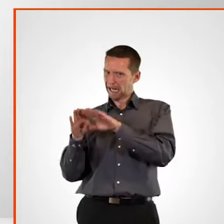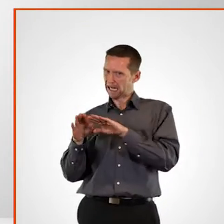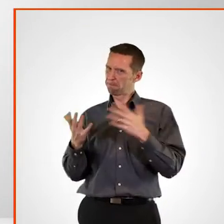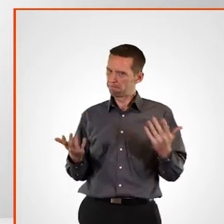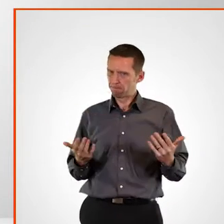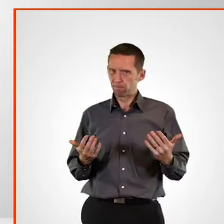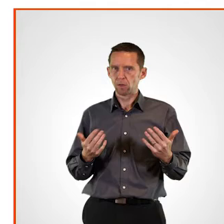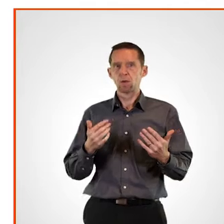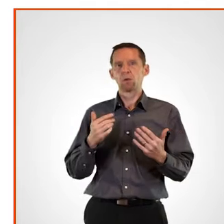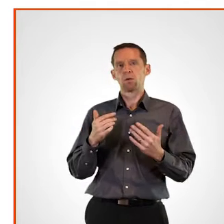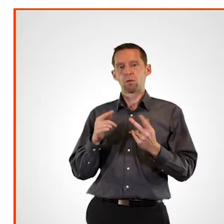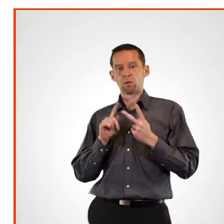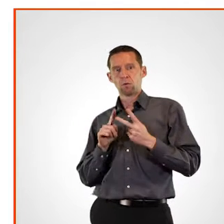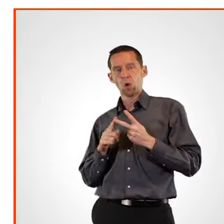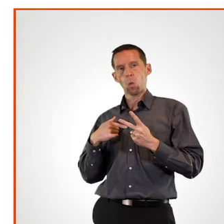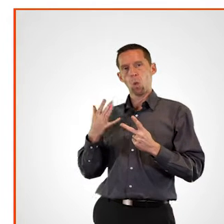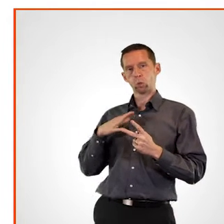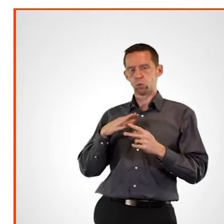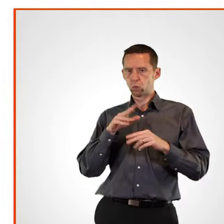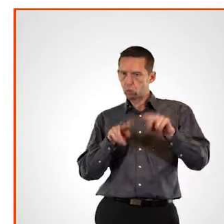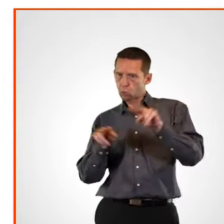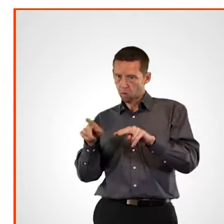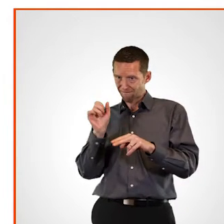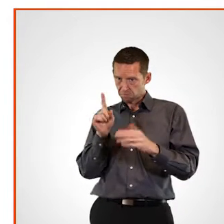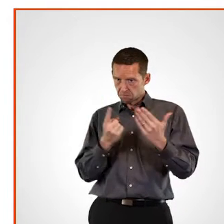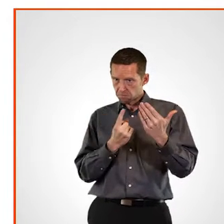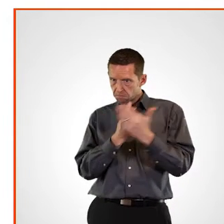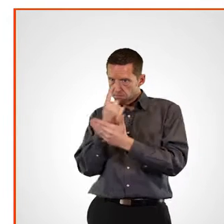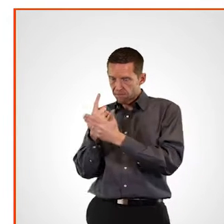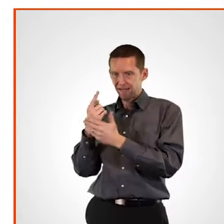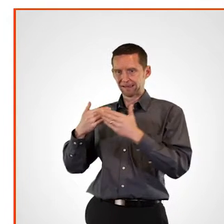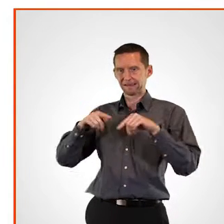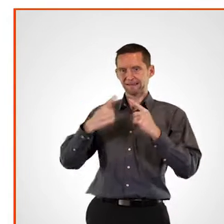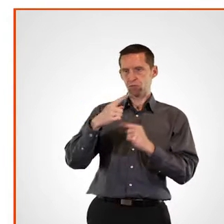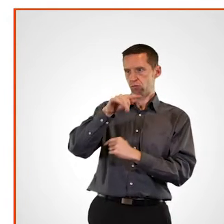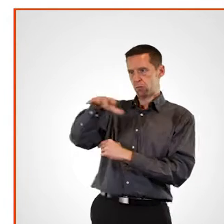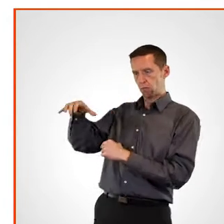The other thing we wanted to do was to examine outcomes in multiple domains in children to sort of get a better snapshot